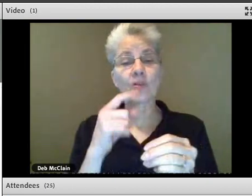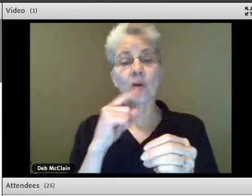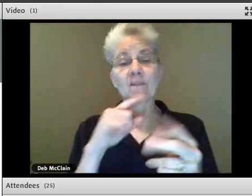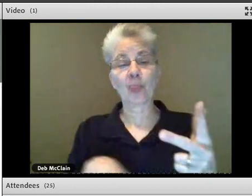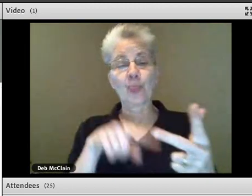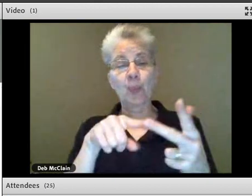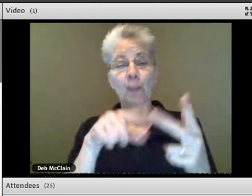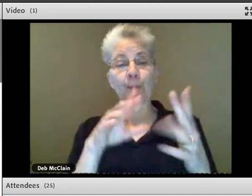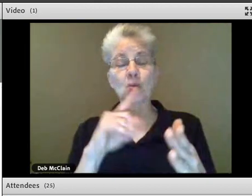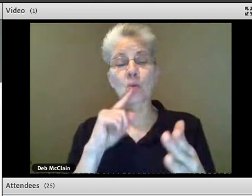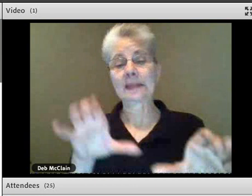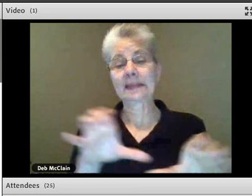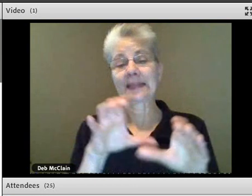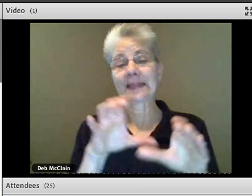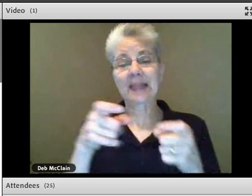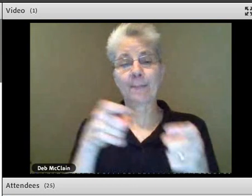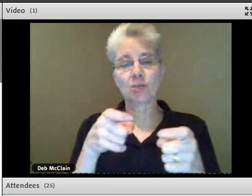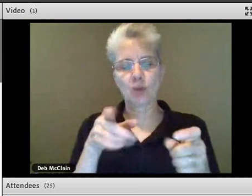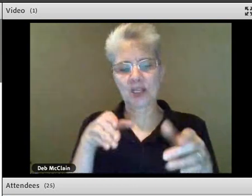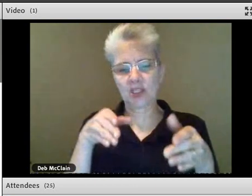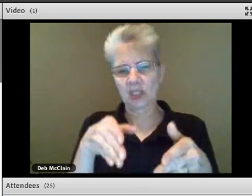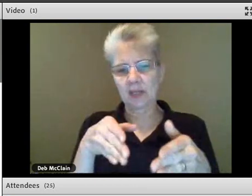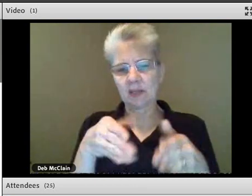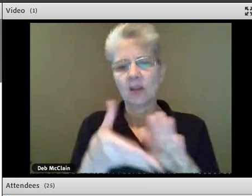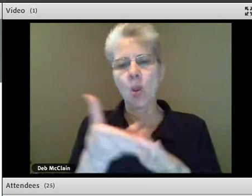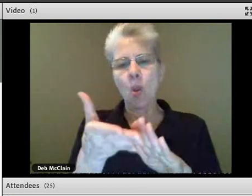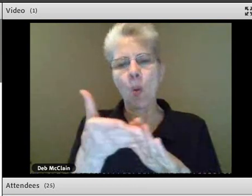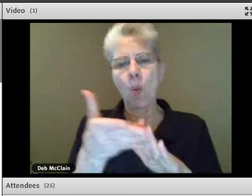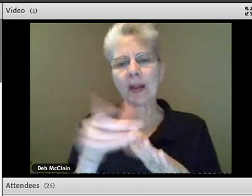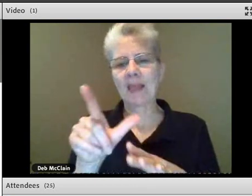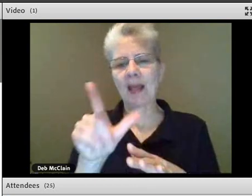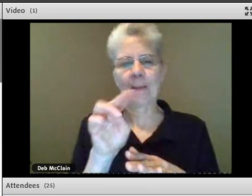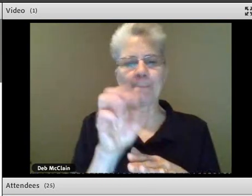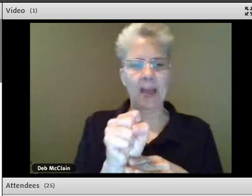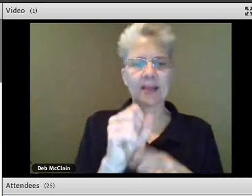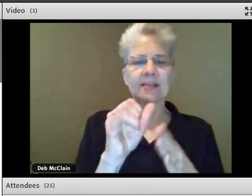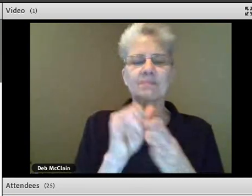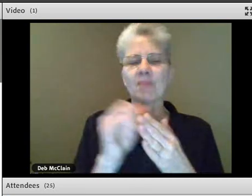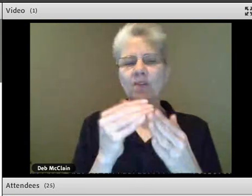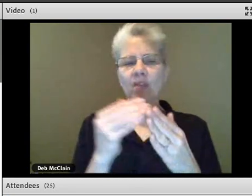that only does the administration of the learning management system, and whether that's making sure the software